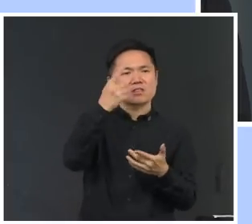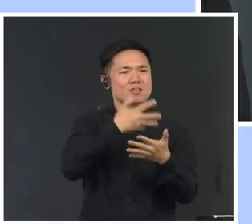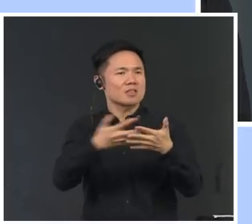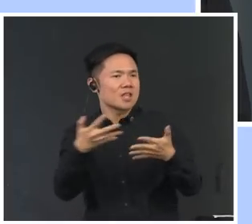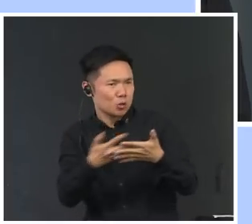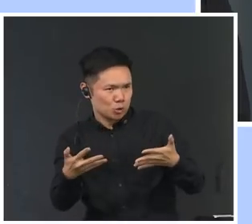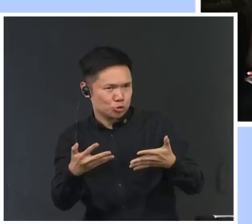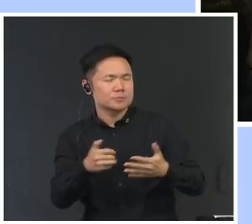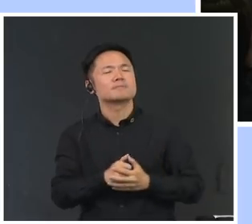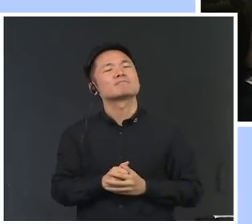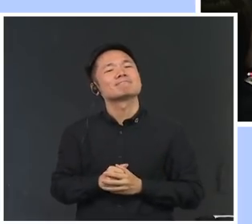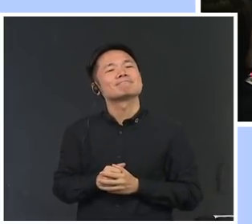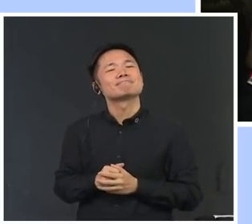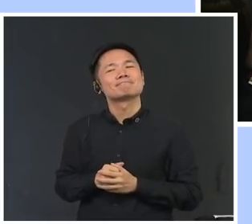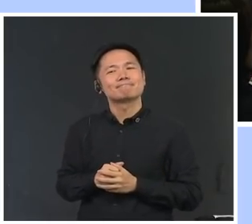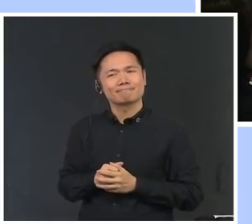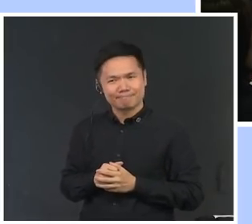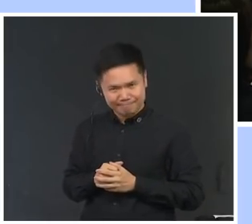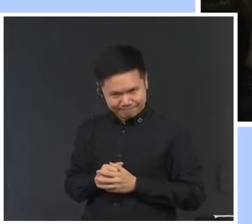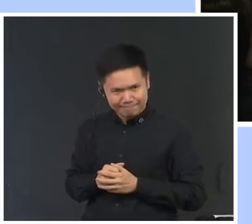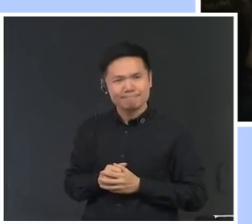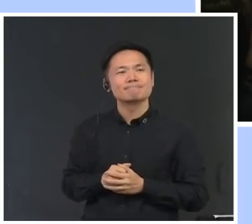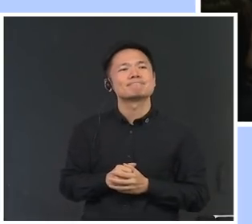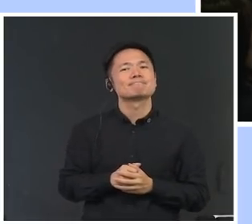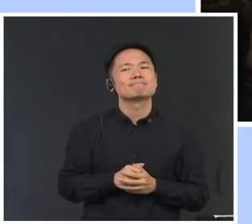So for yourself, what is your mother tongue is something you decide yourself.